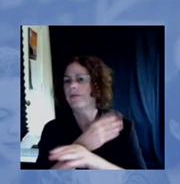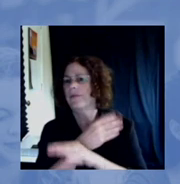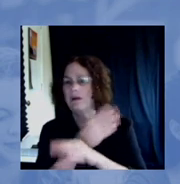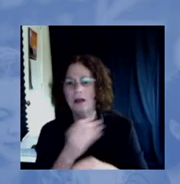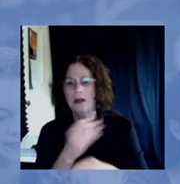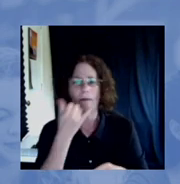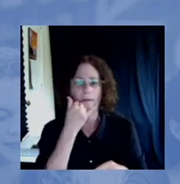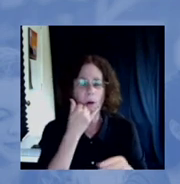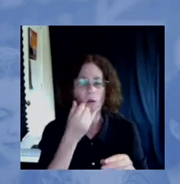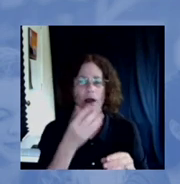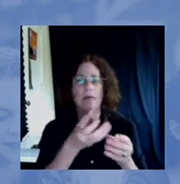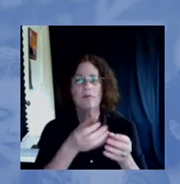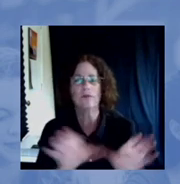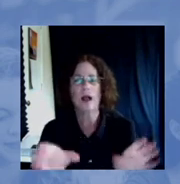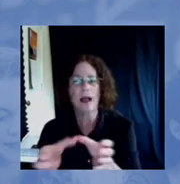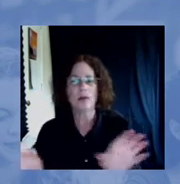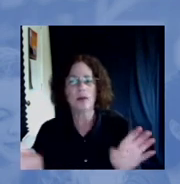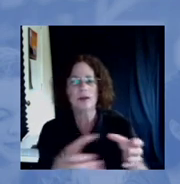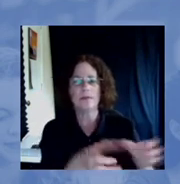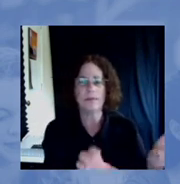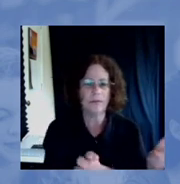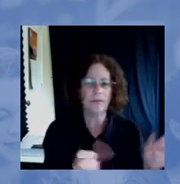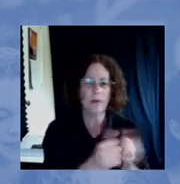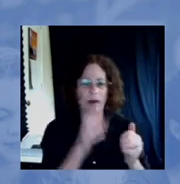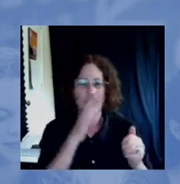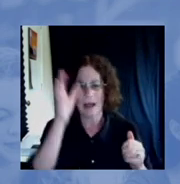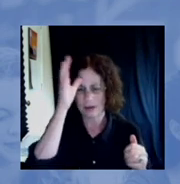GROUPS AND HAVE SMALLER SESSIONS WITH THEM. WE CAN DO THINGS WE COULD NEVER HAVE DONE